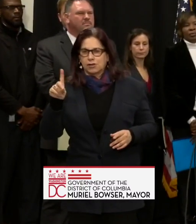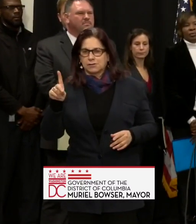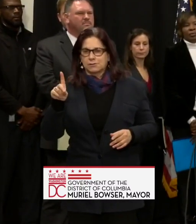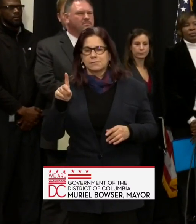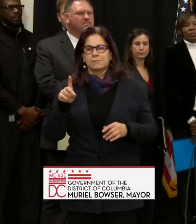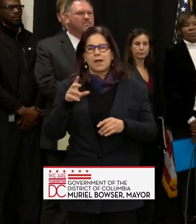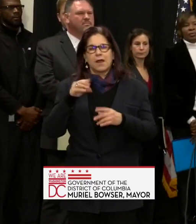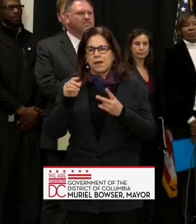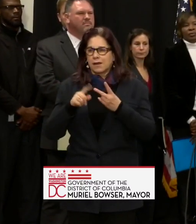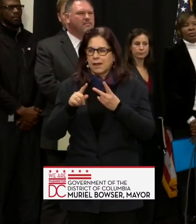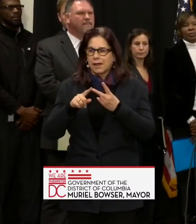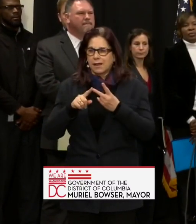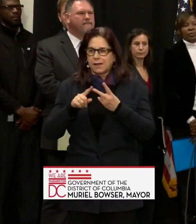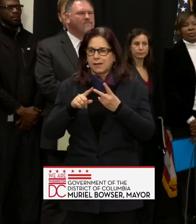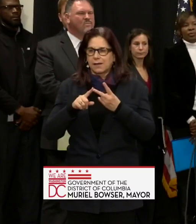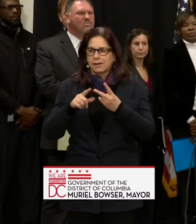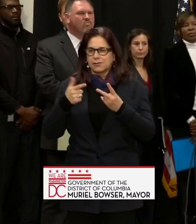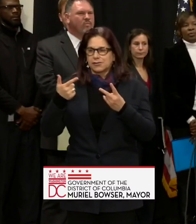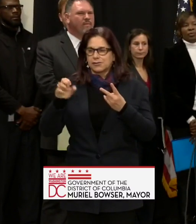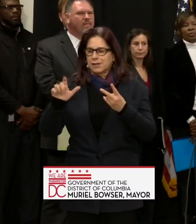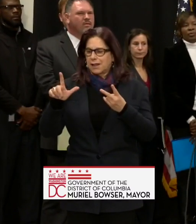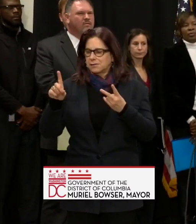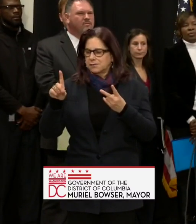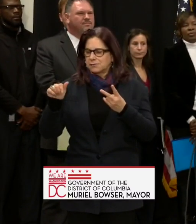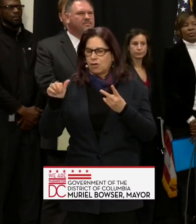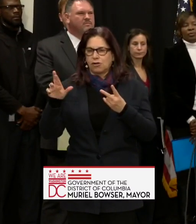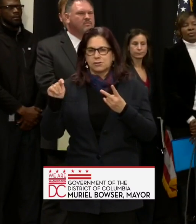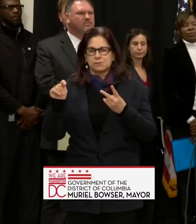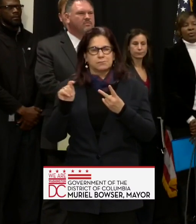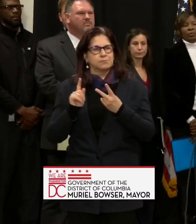ABOUT OUR PLANNING AND THEN WE WILL BE JOINED BY GENERAL